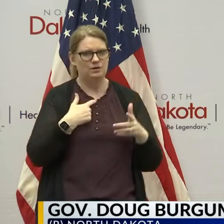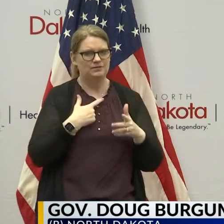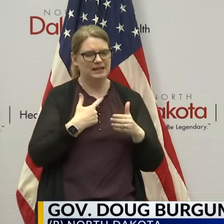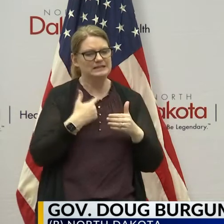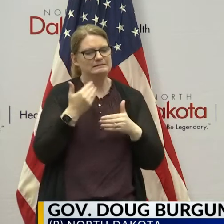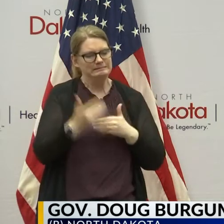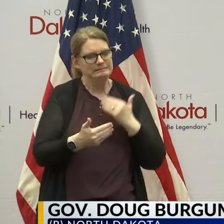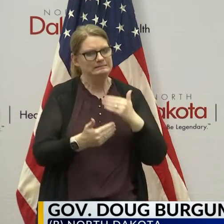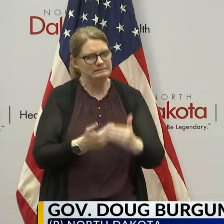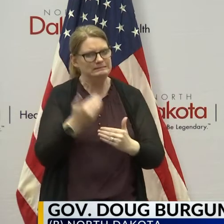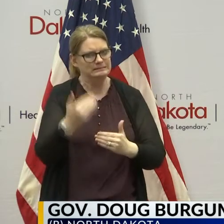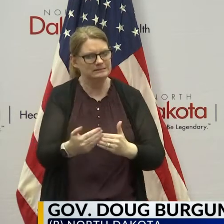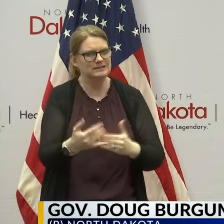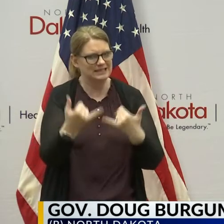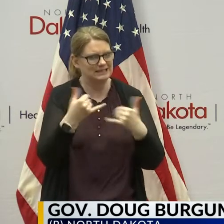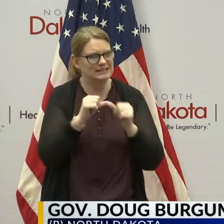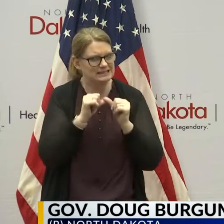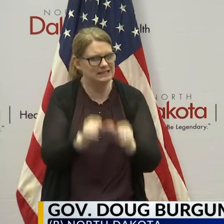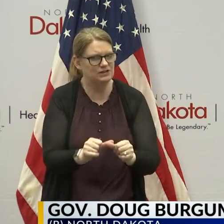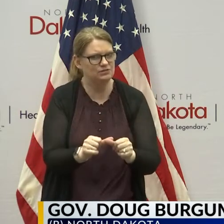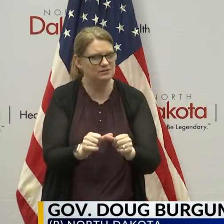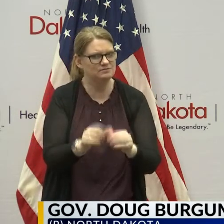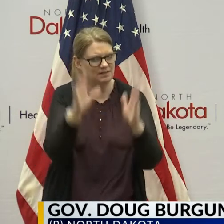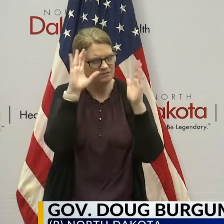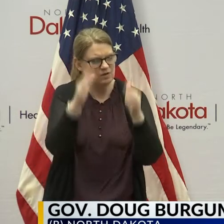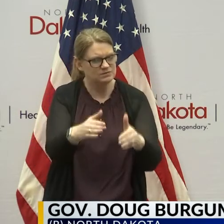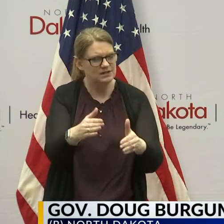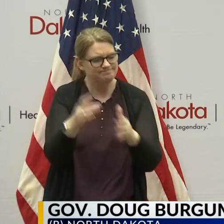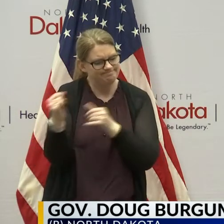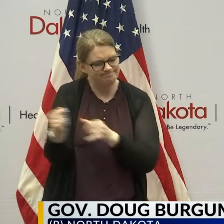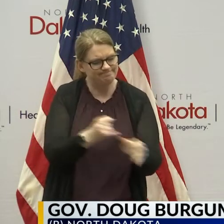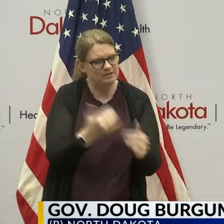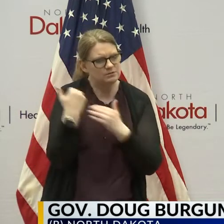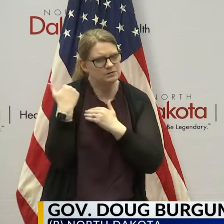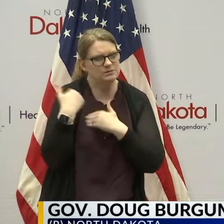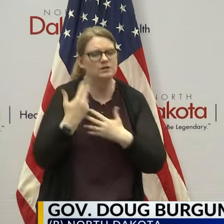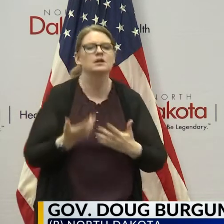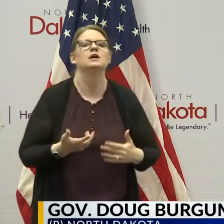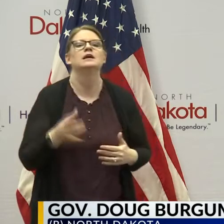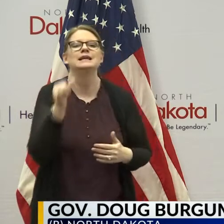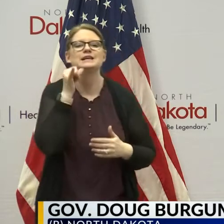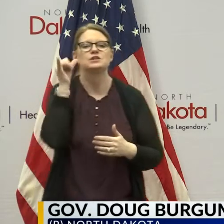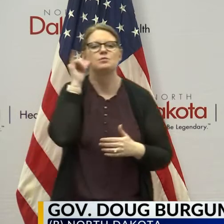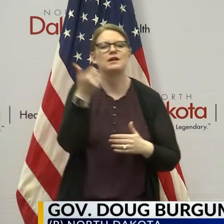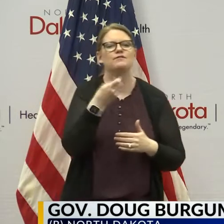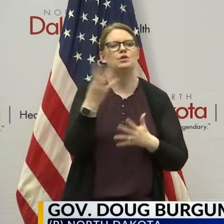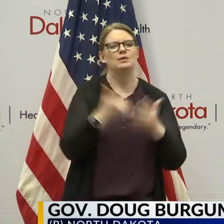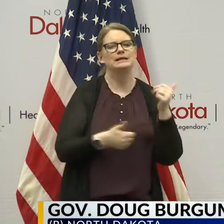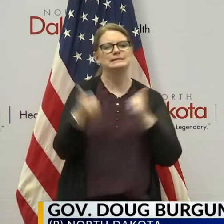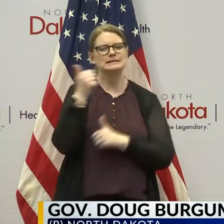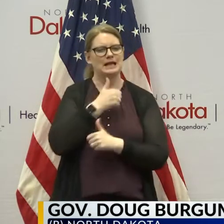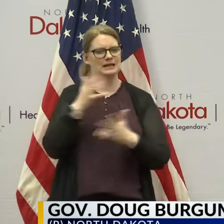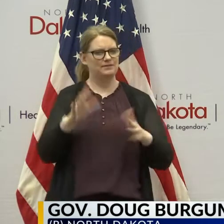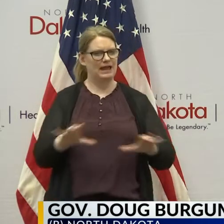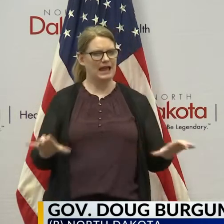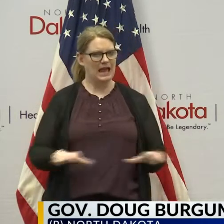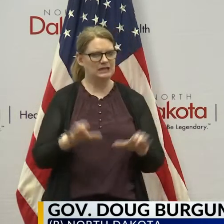THESE STRATEGIES ARE WORKING BECAUSE THE SAVING LIVES STRATEGY WAS SLOWING THE SPREAD TO MAKE SURE WE STAYED UNDERNEATH THAT HOSPITAL CAPACITY LINE AND THAT IS THE STRATEGY AND WE ARE EXECUTING AGAINST IT.